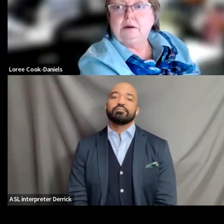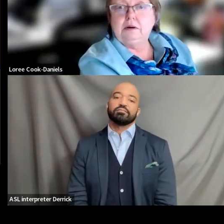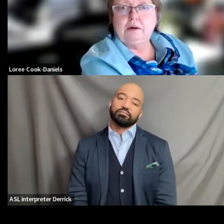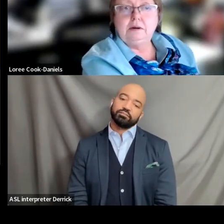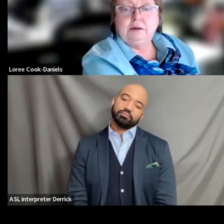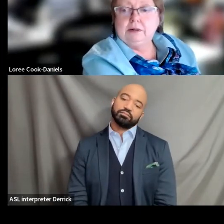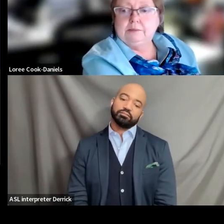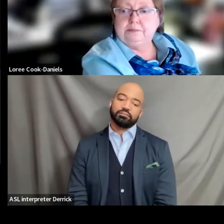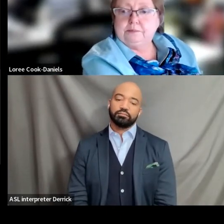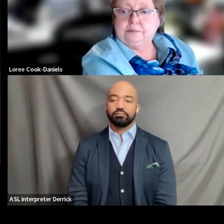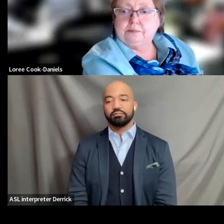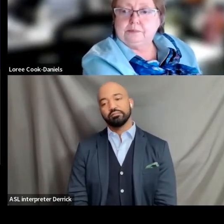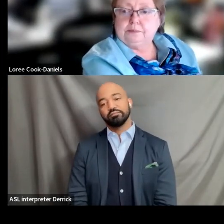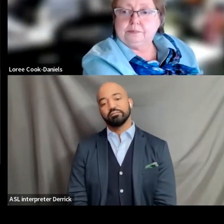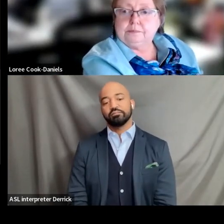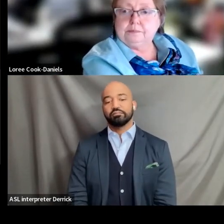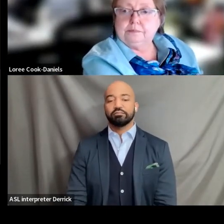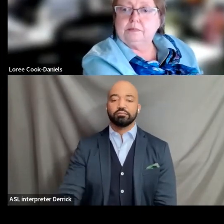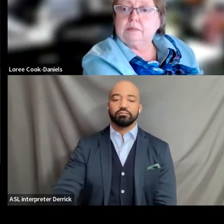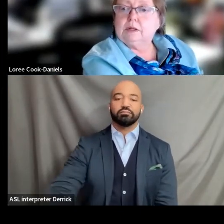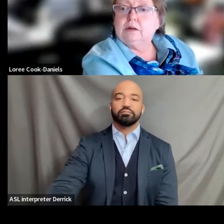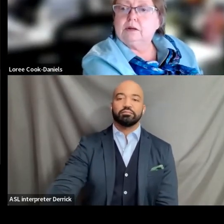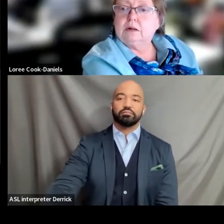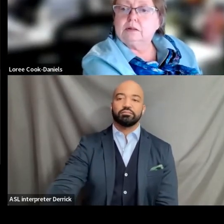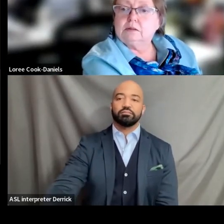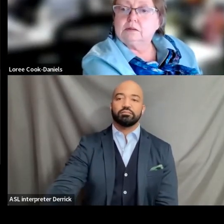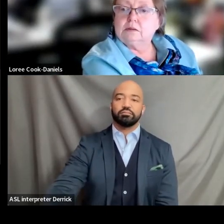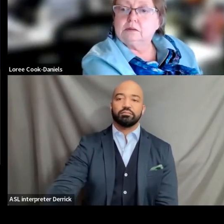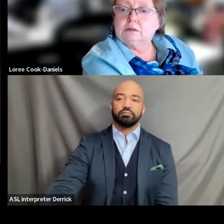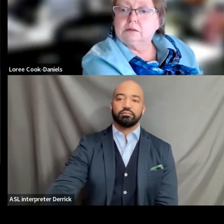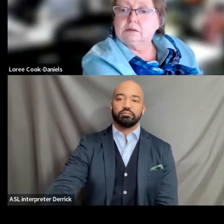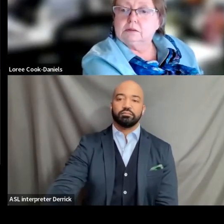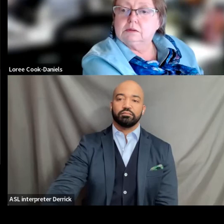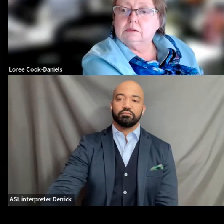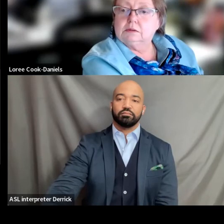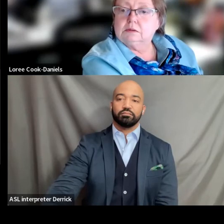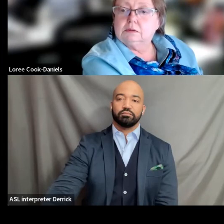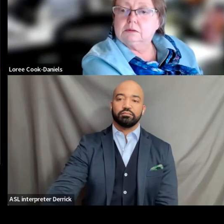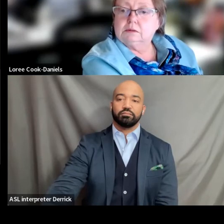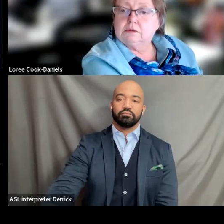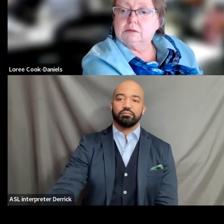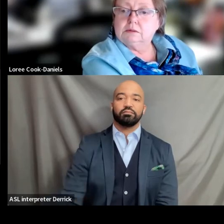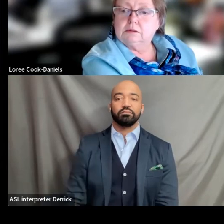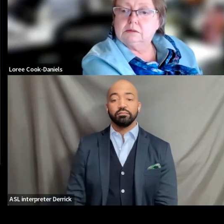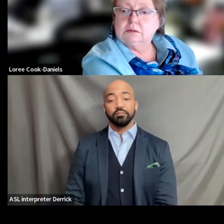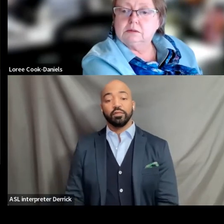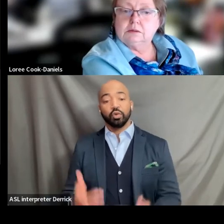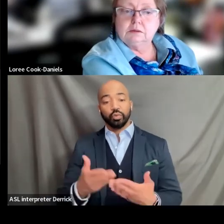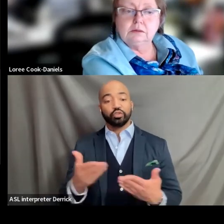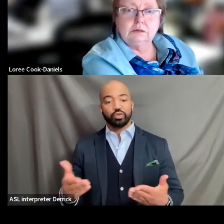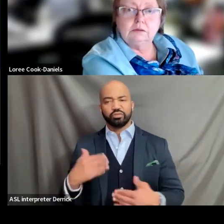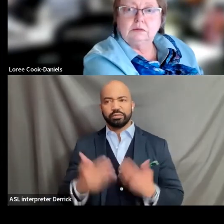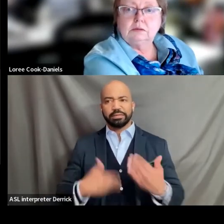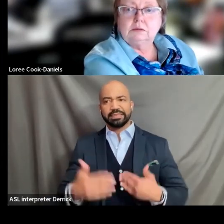Thanks Loree. So we're gonna move through resources relatively quickly and leave a little bit of time for some Q and A